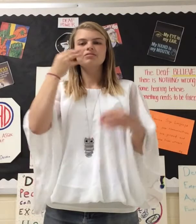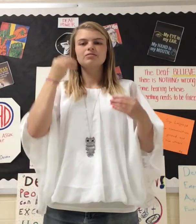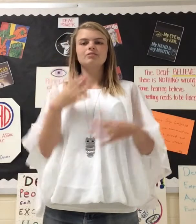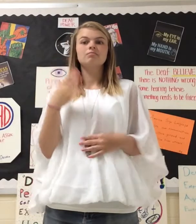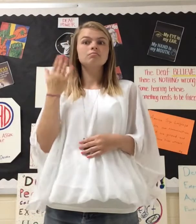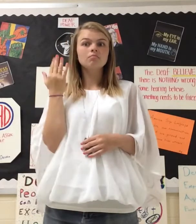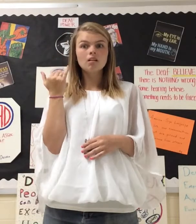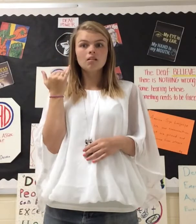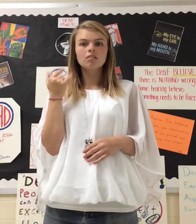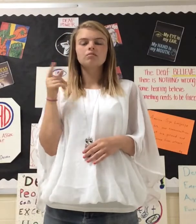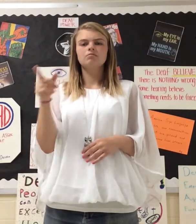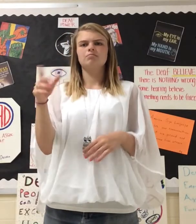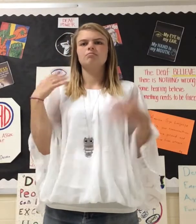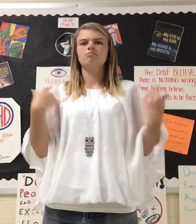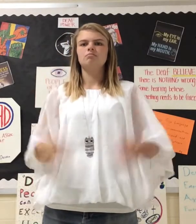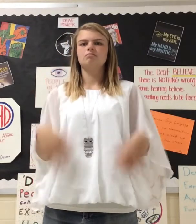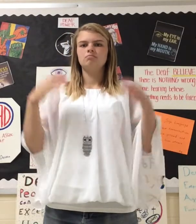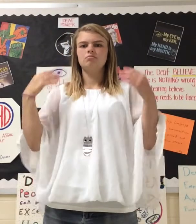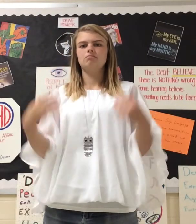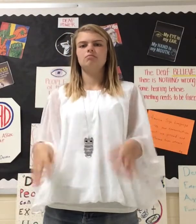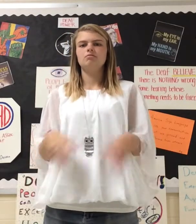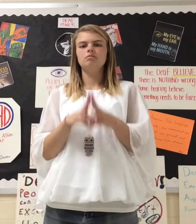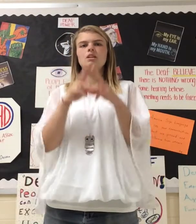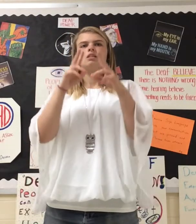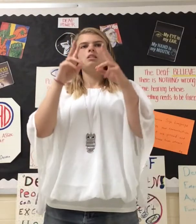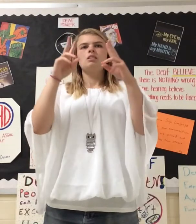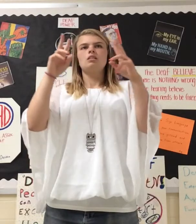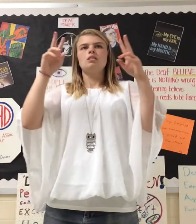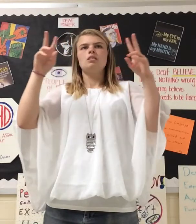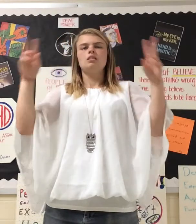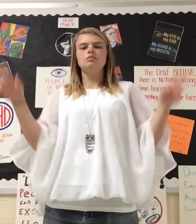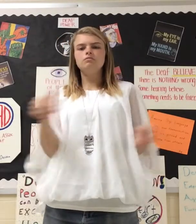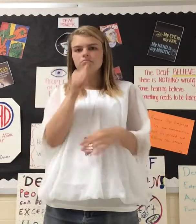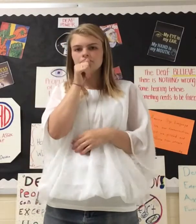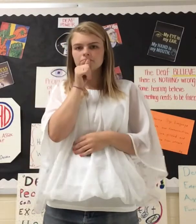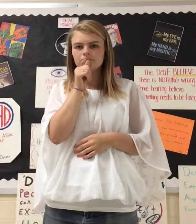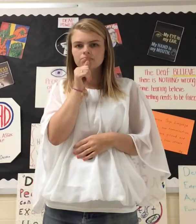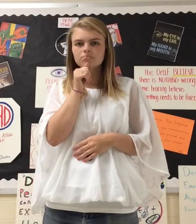because she is extremely patient.